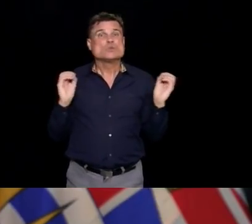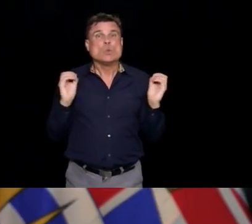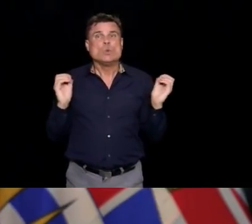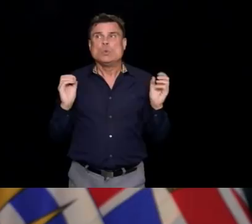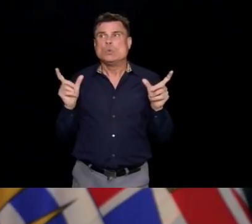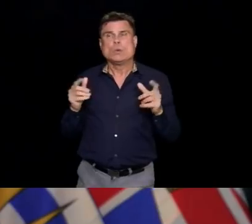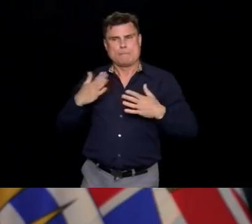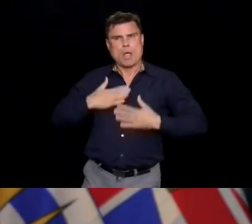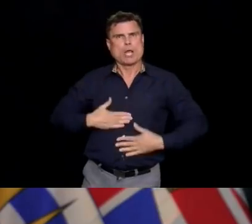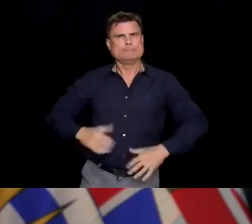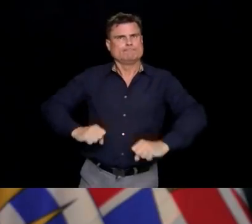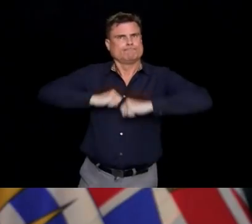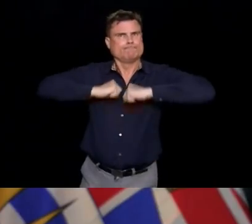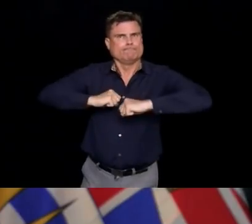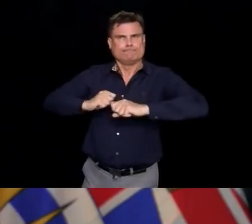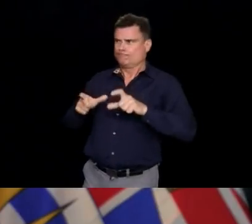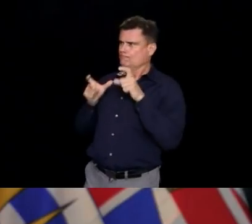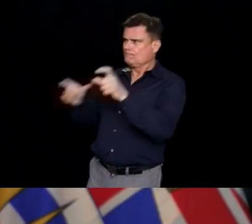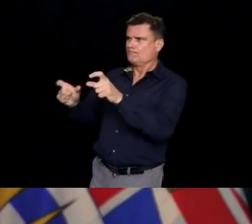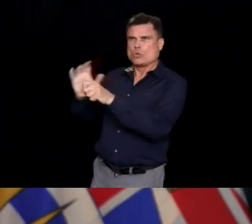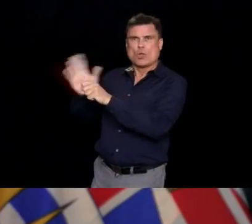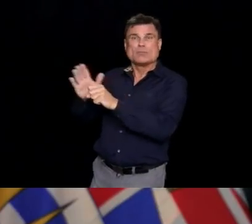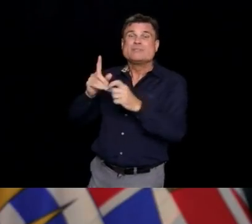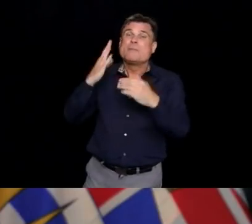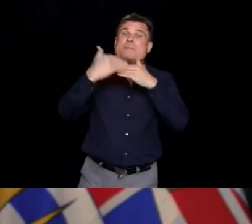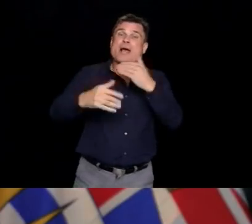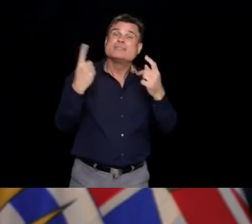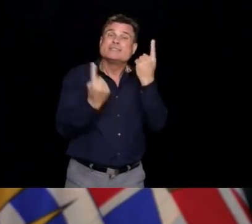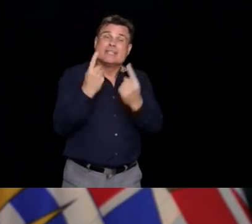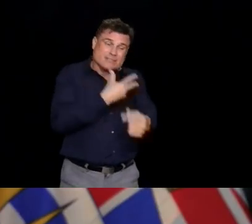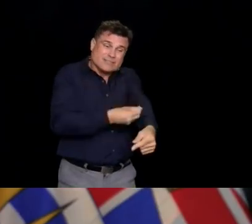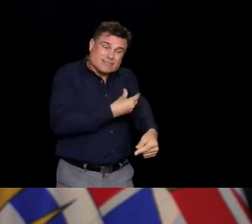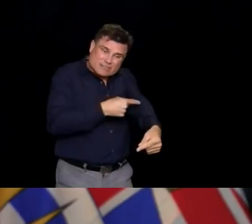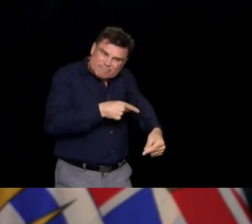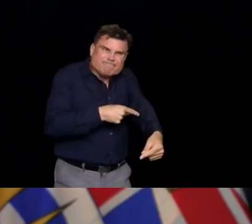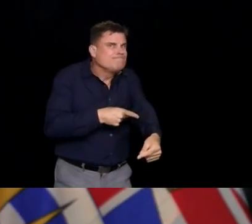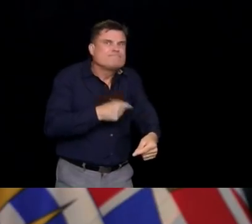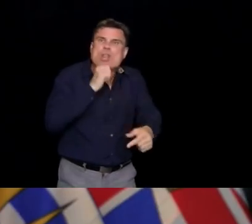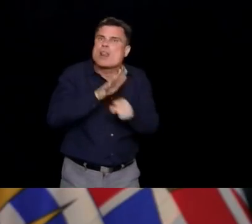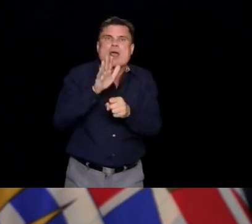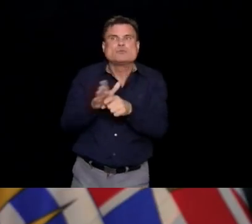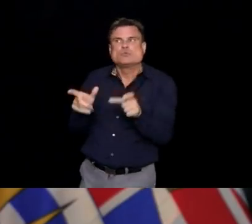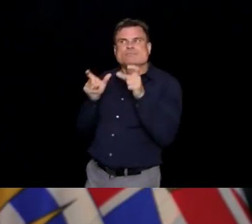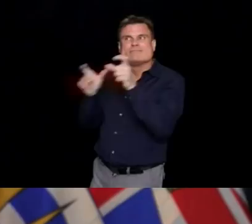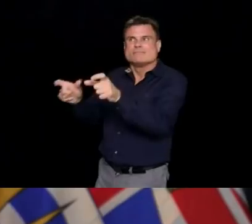We saw from the serology report that was issued this week, most of us do not have immunity right now.